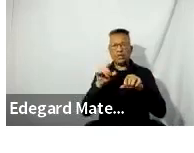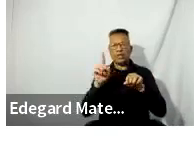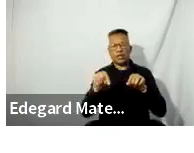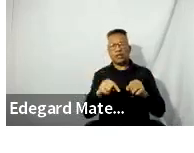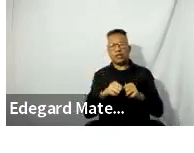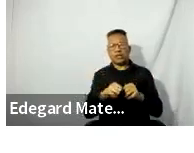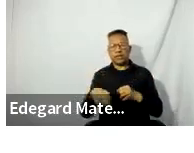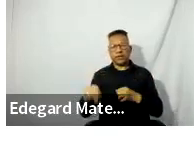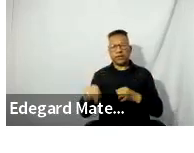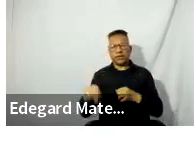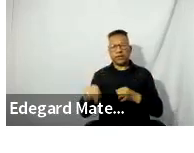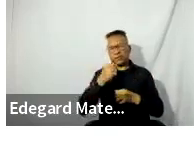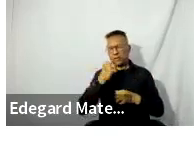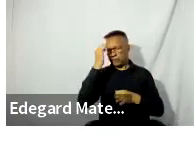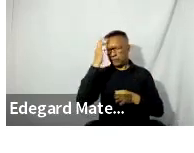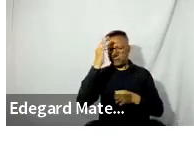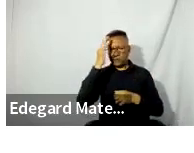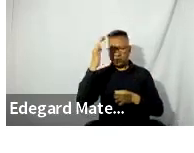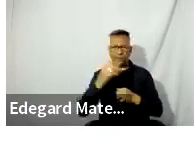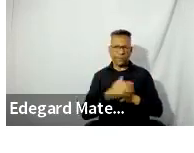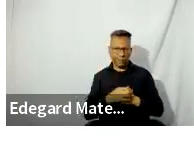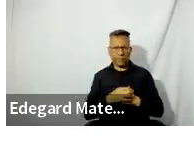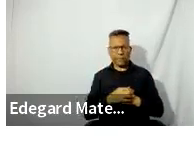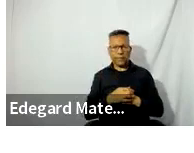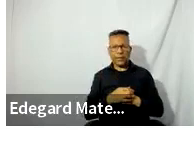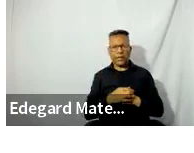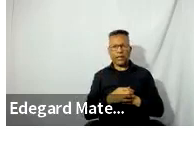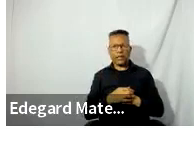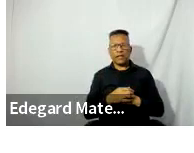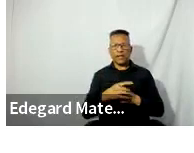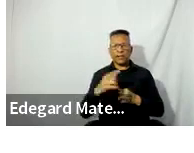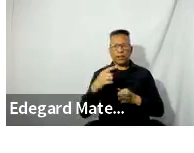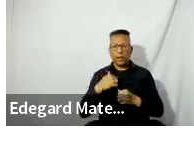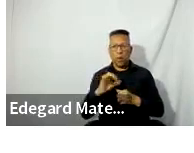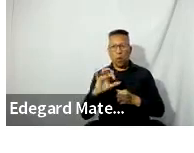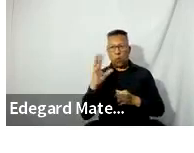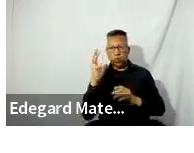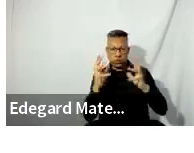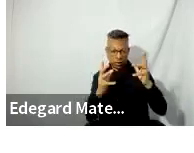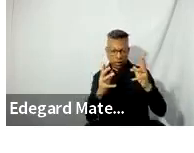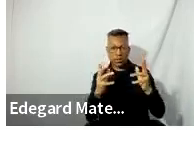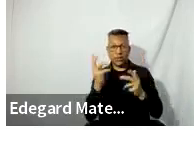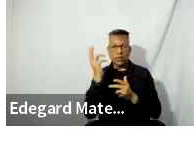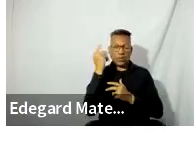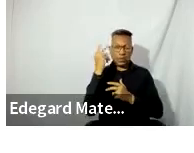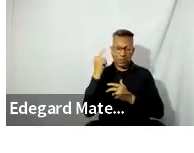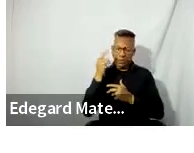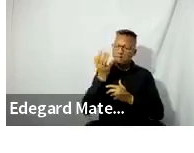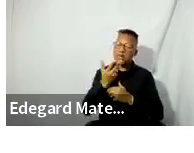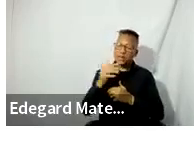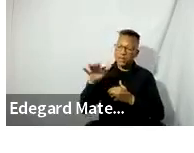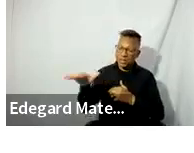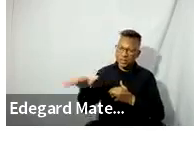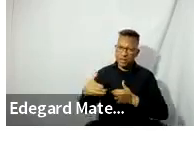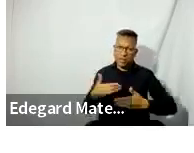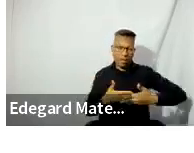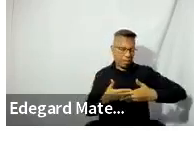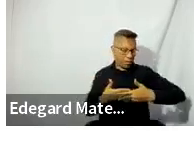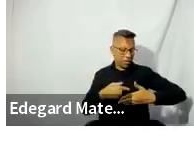, the primitive, , the primitive naturalness, reactivity of the the newborn child hild's behavioral and hild's behavioral and cycle